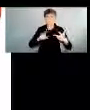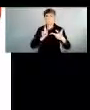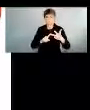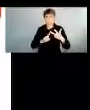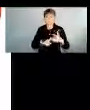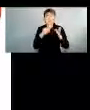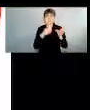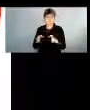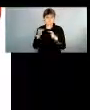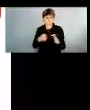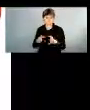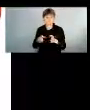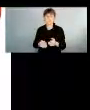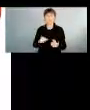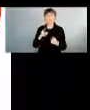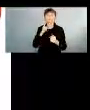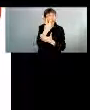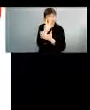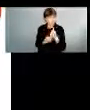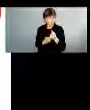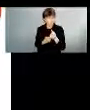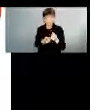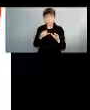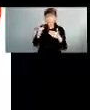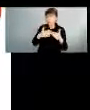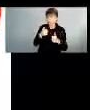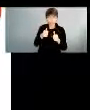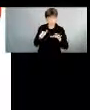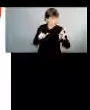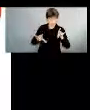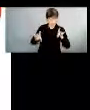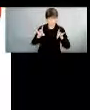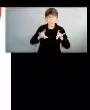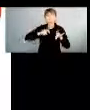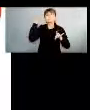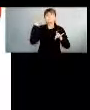to talk about these three criteria, however there are a few small differences between